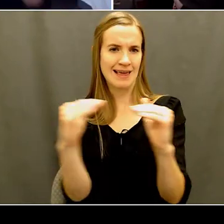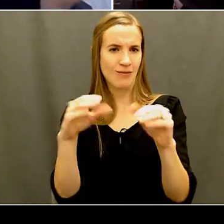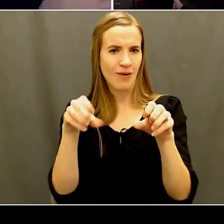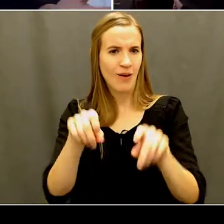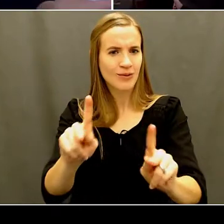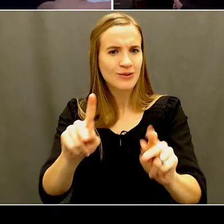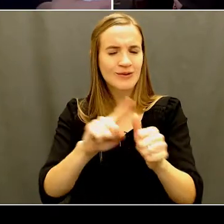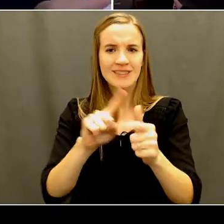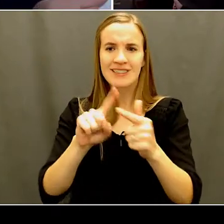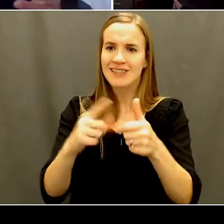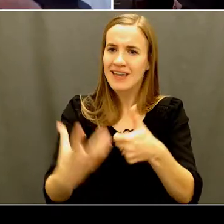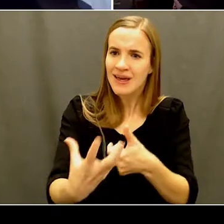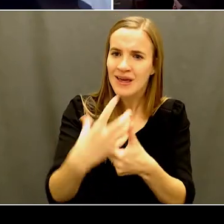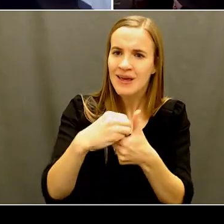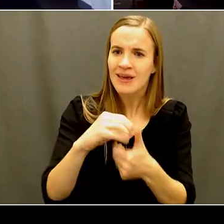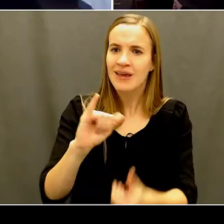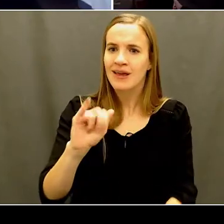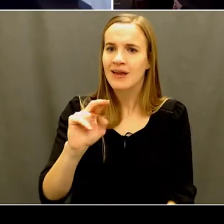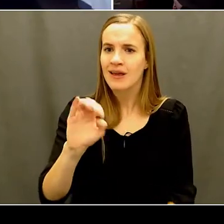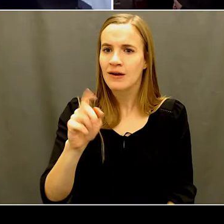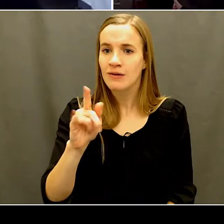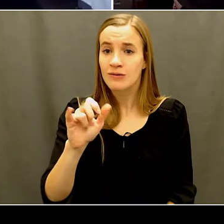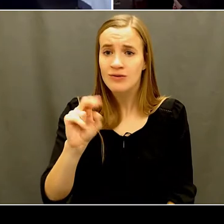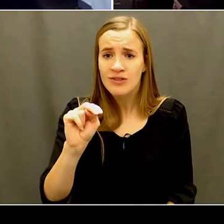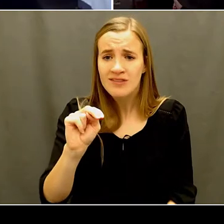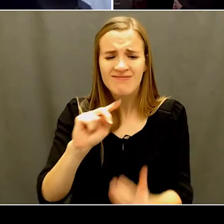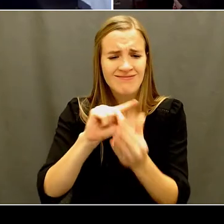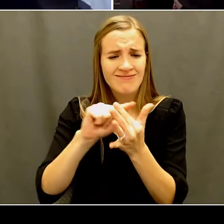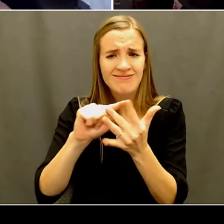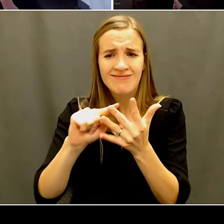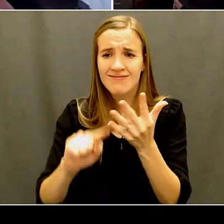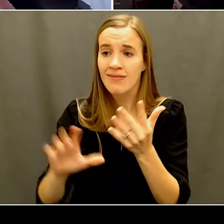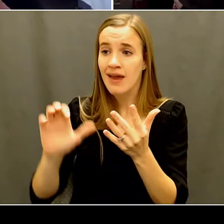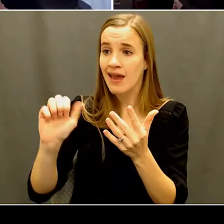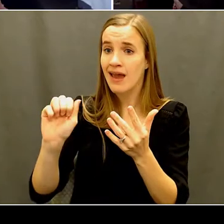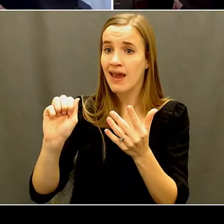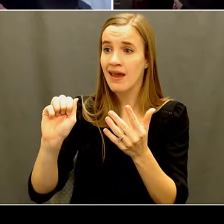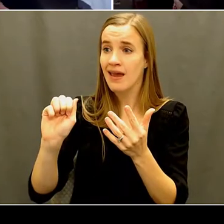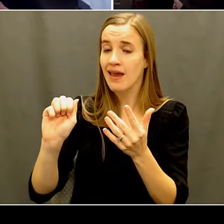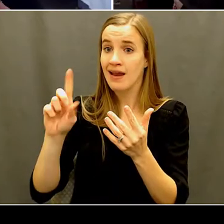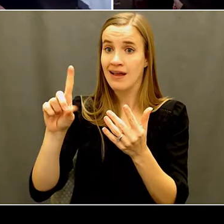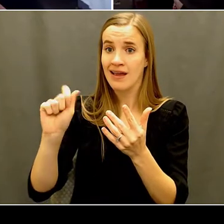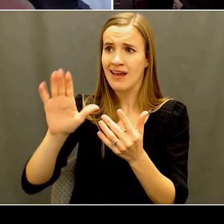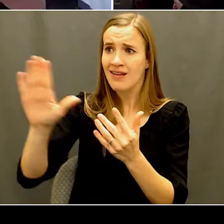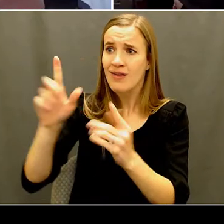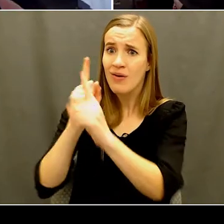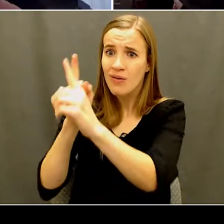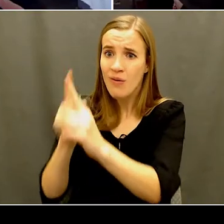the goals of the ADA. And so that's what AAPD does is. I got involved with the